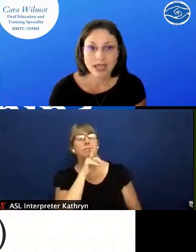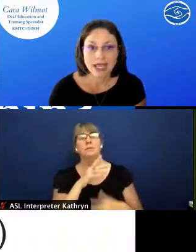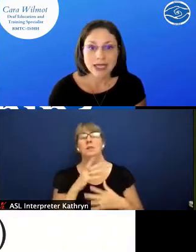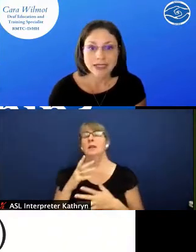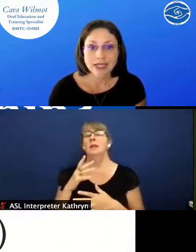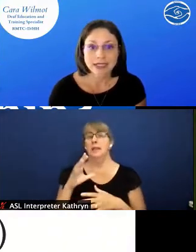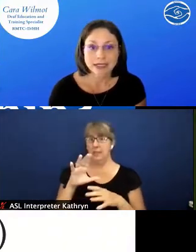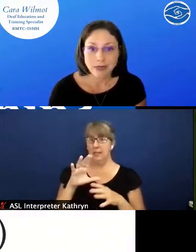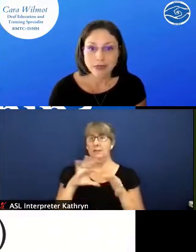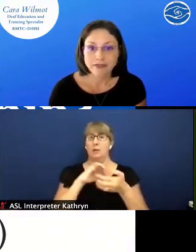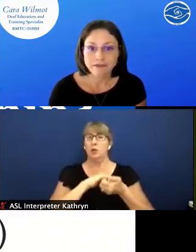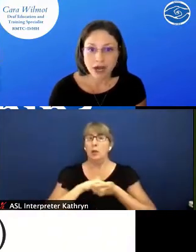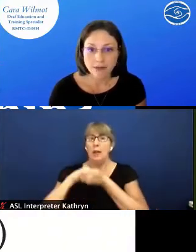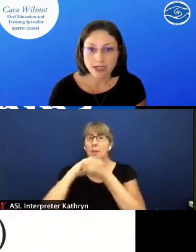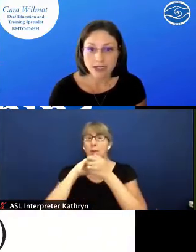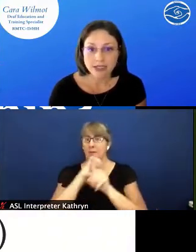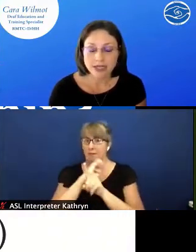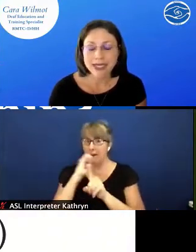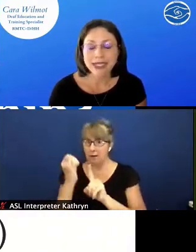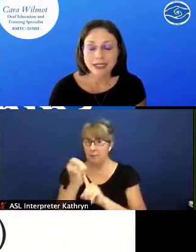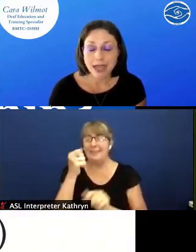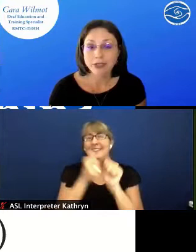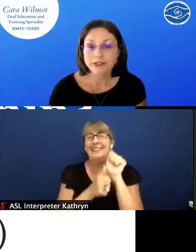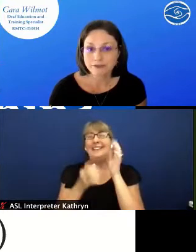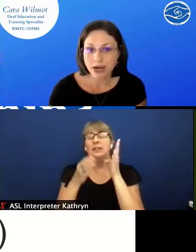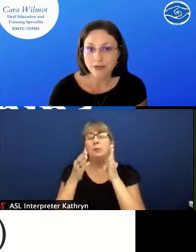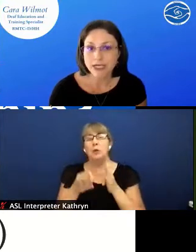It is a collaborative environment in a collaborative environment,